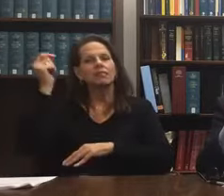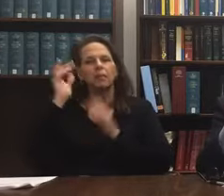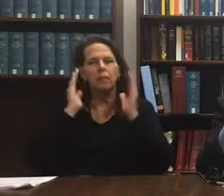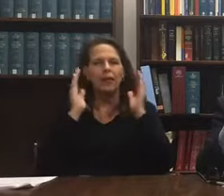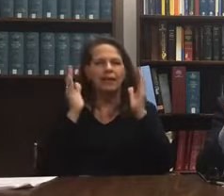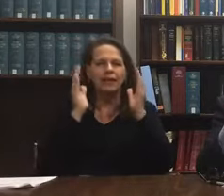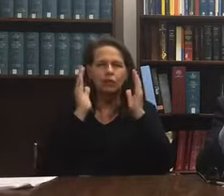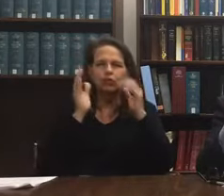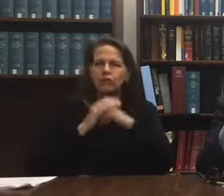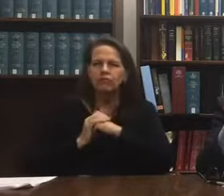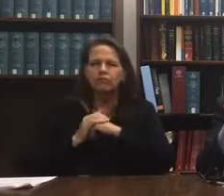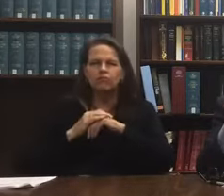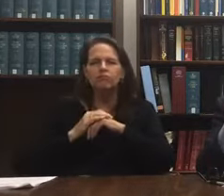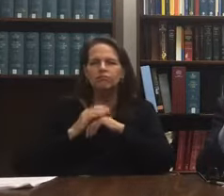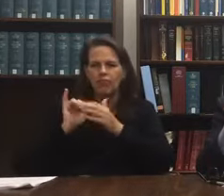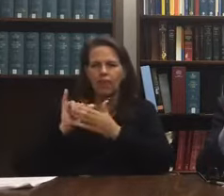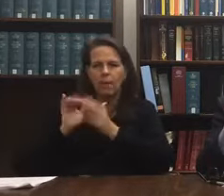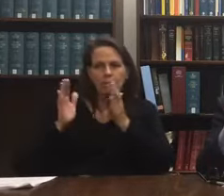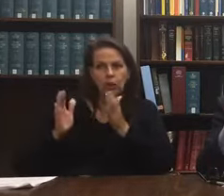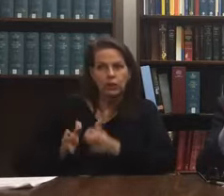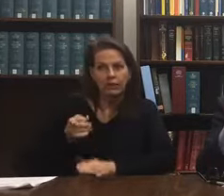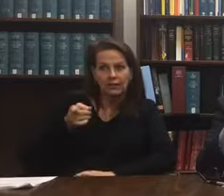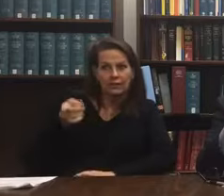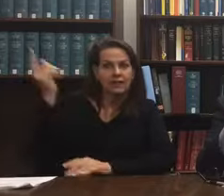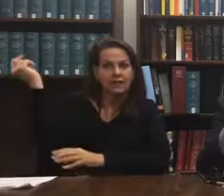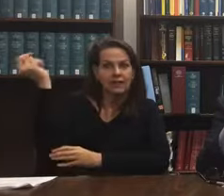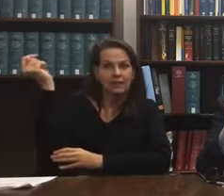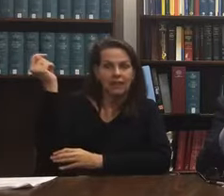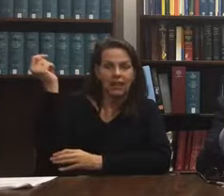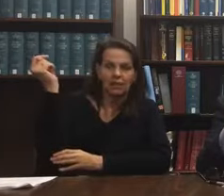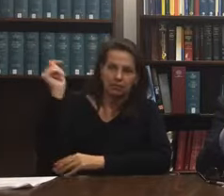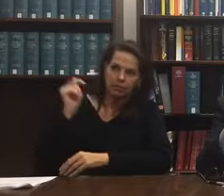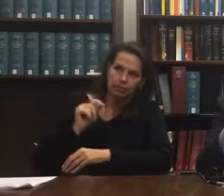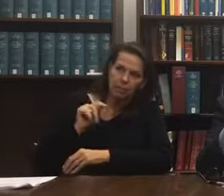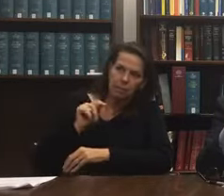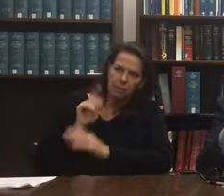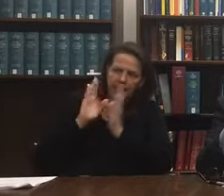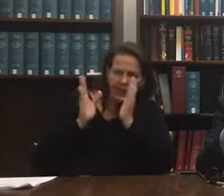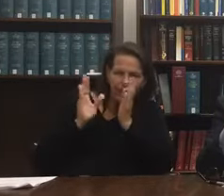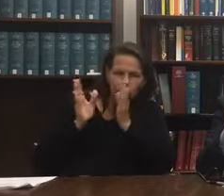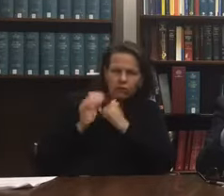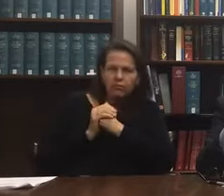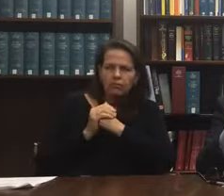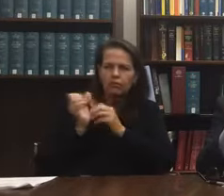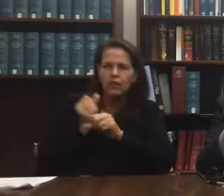to the person who's testifying make sure so you've already gone through